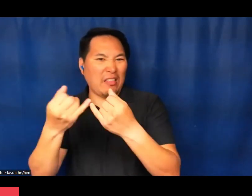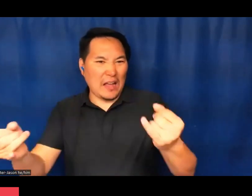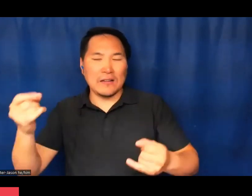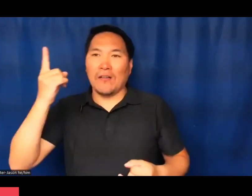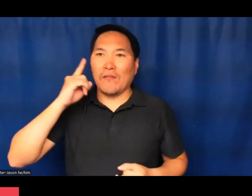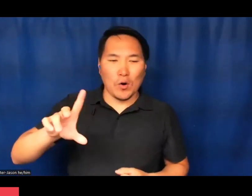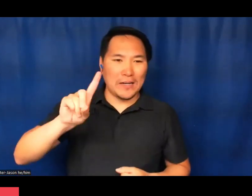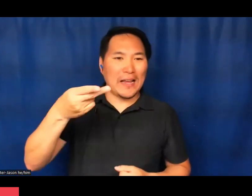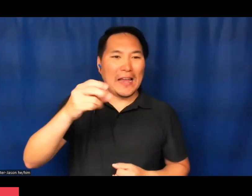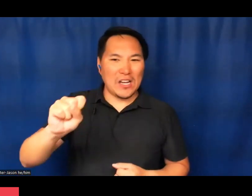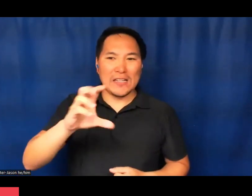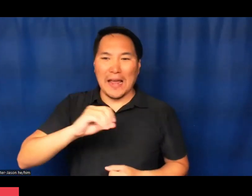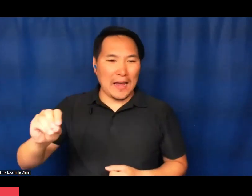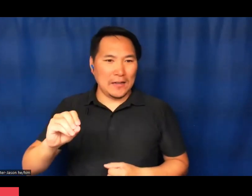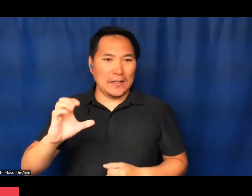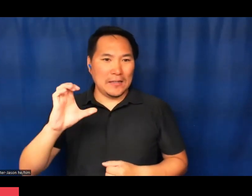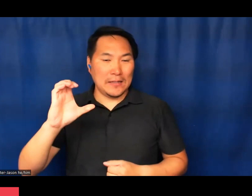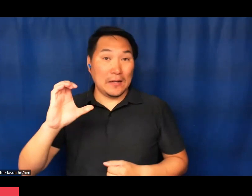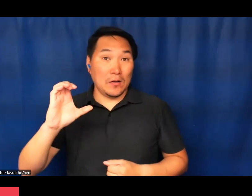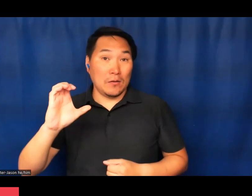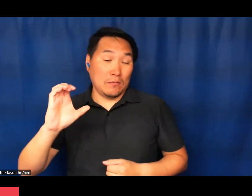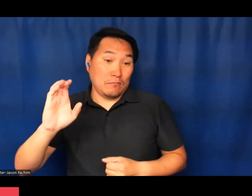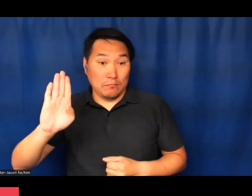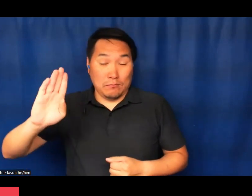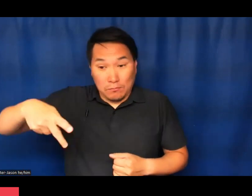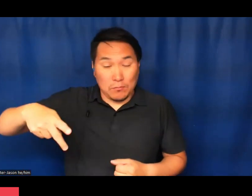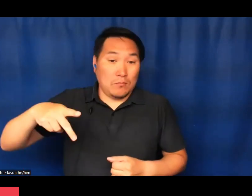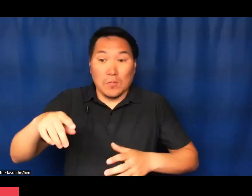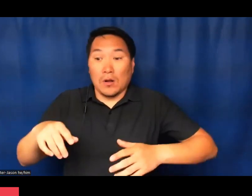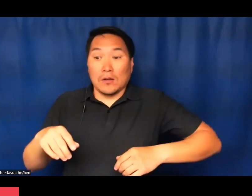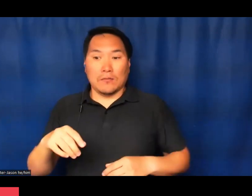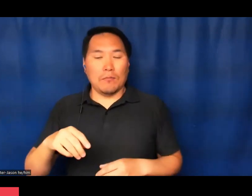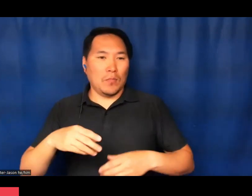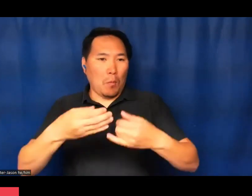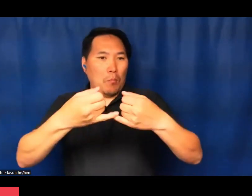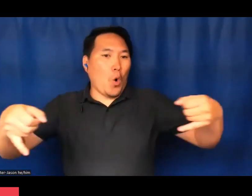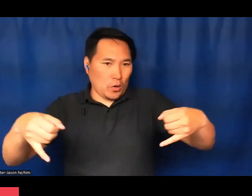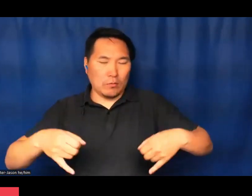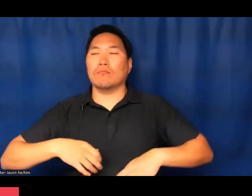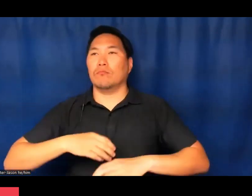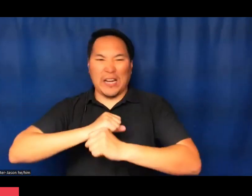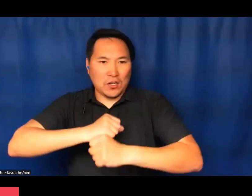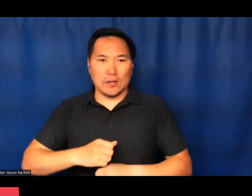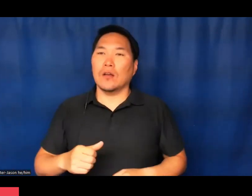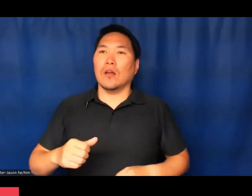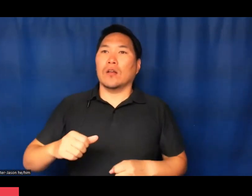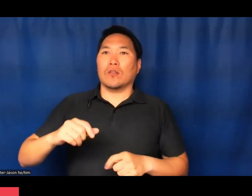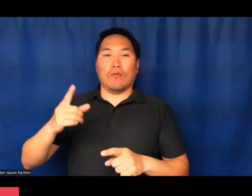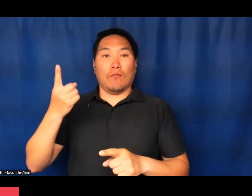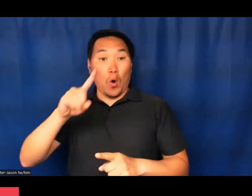agents when they're identified unauthorized non-citizens in United States to apprehend